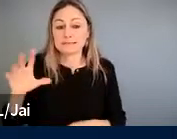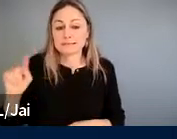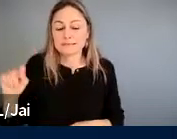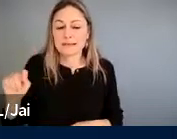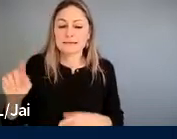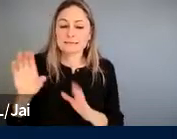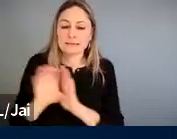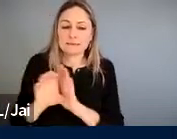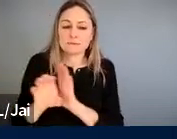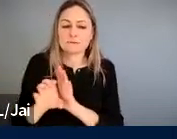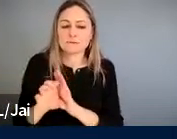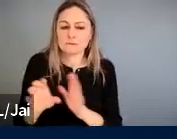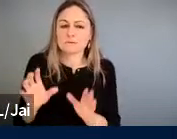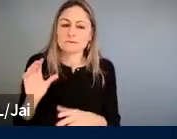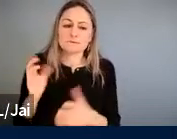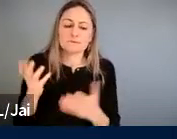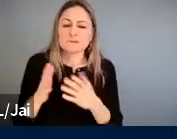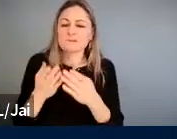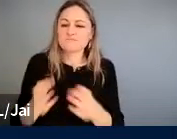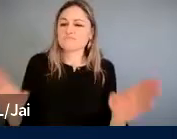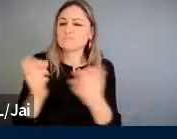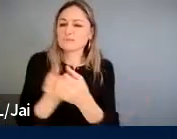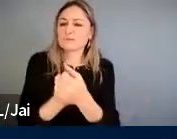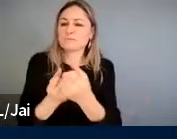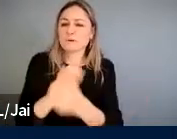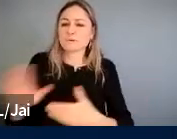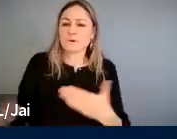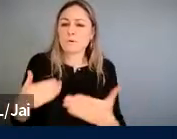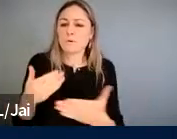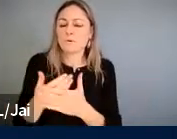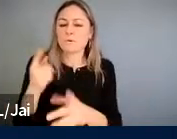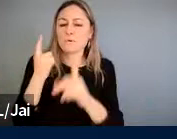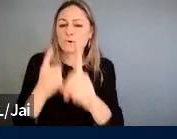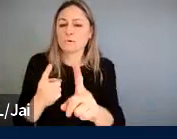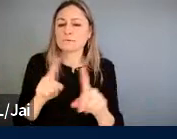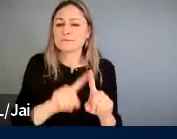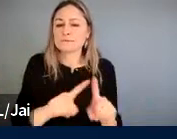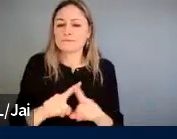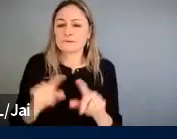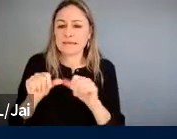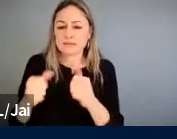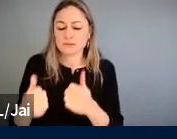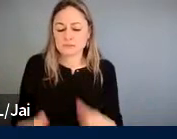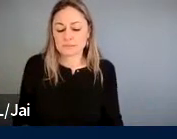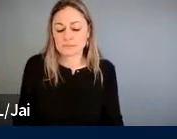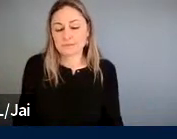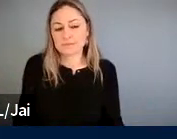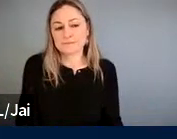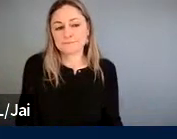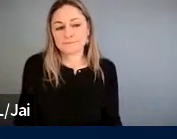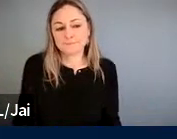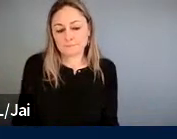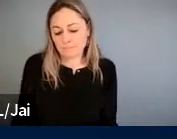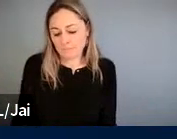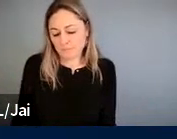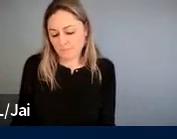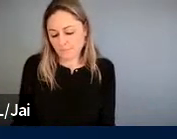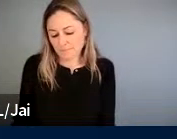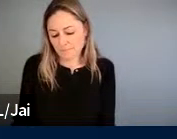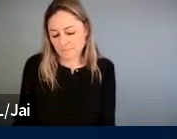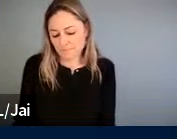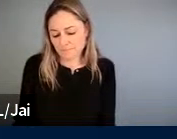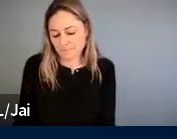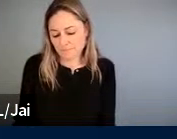support the overall arcing goals of agencies. One example I'd like to share with you is during